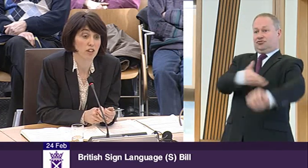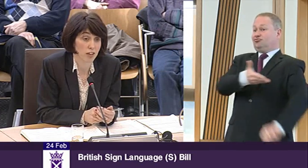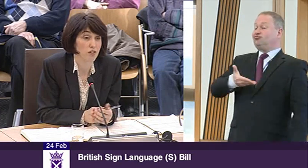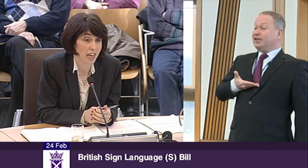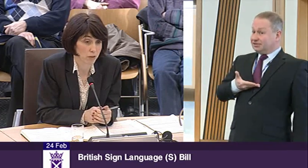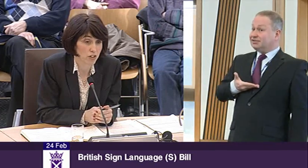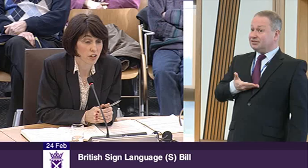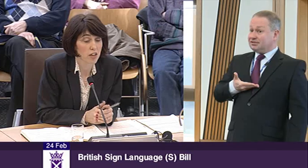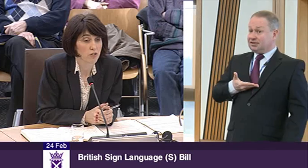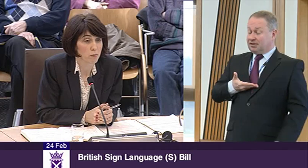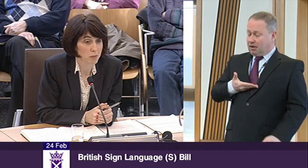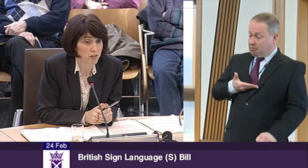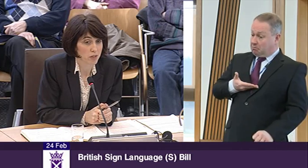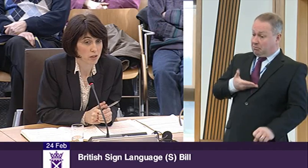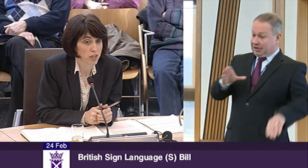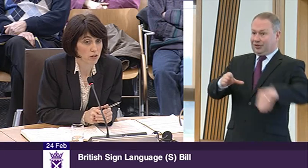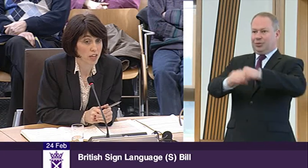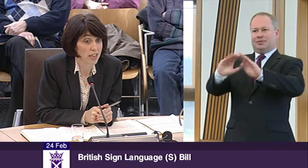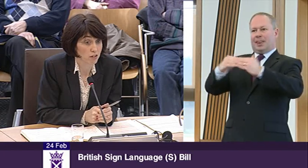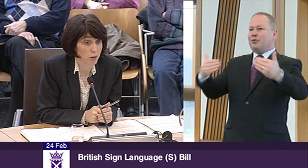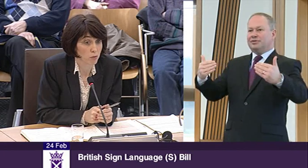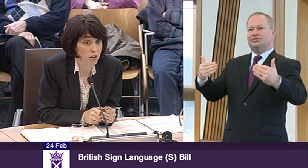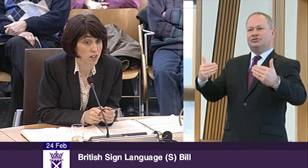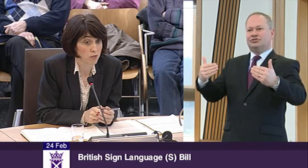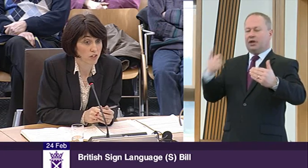people’s rights includes doing so on the ground of language. We might be able to look